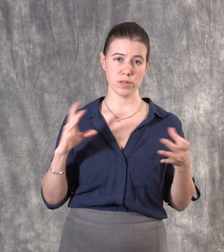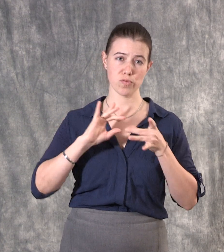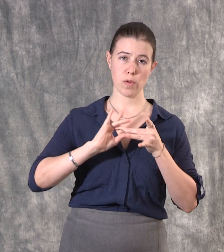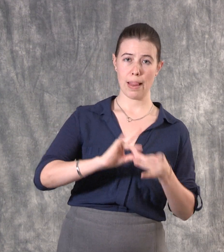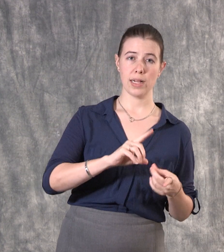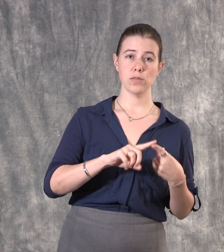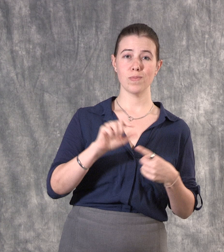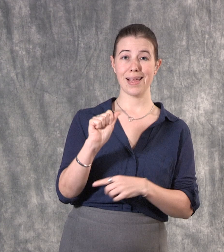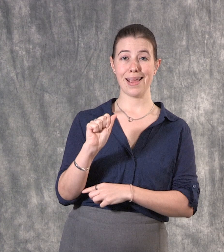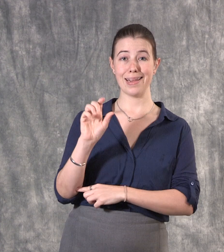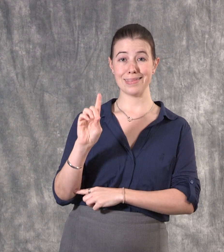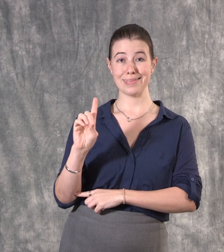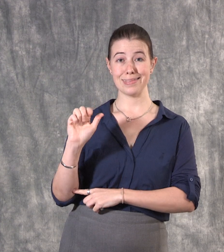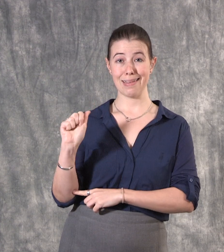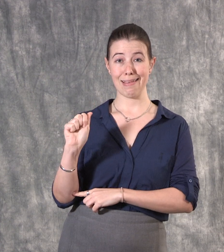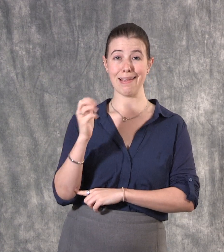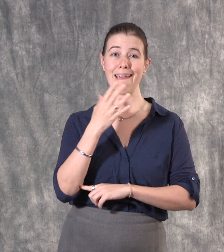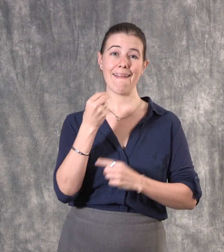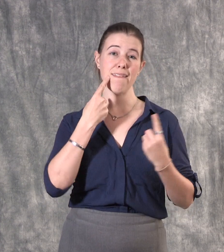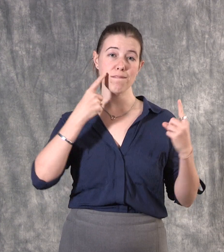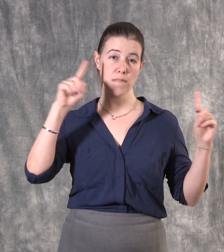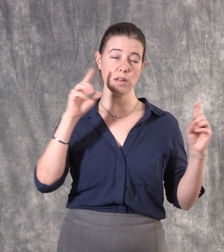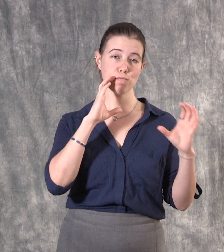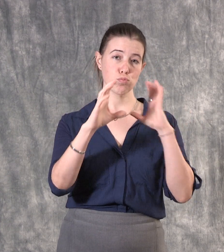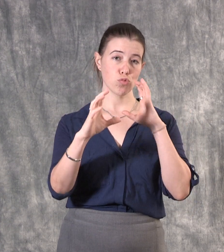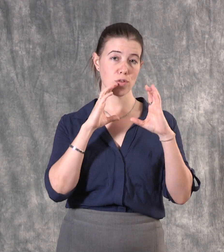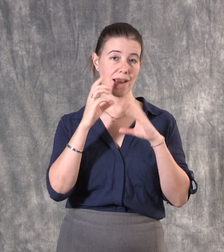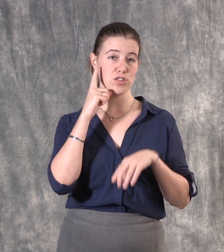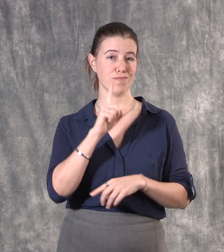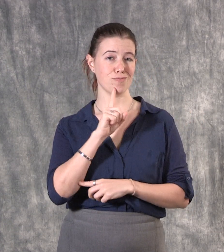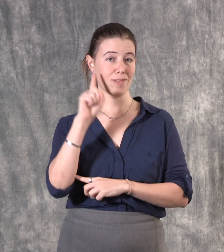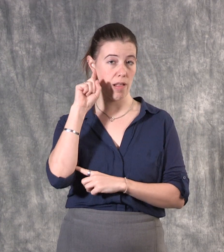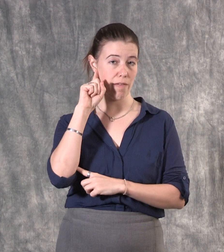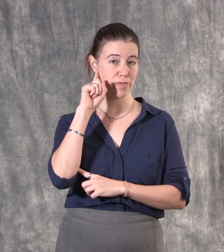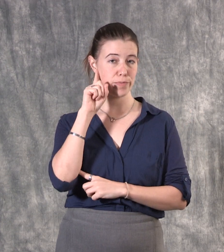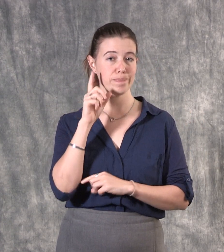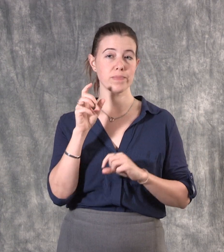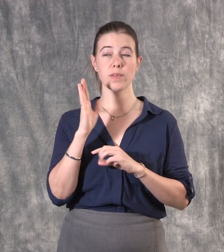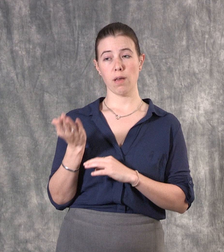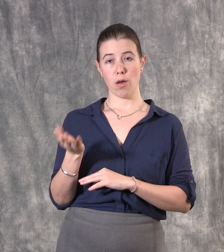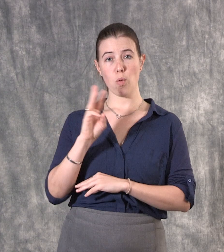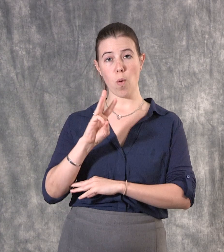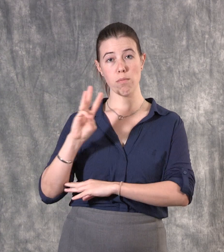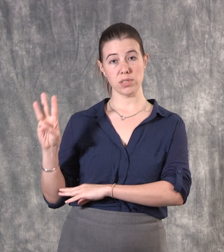resources related to the ADA and effective communication for the deaf.